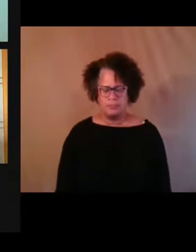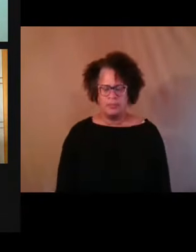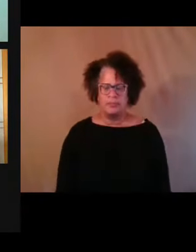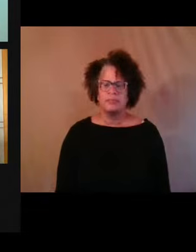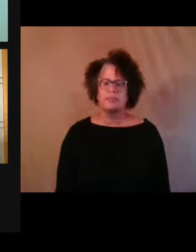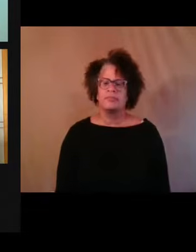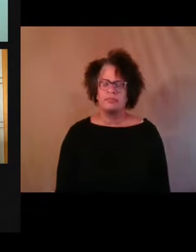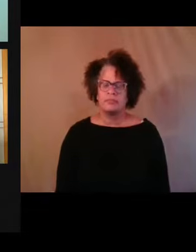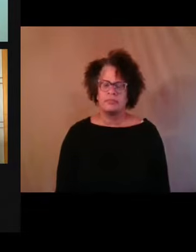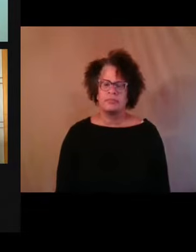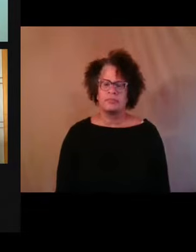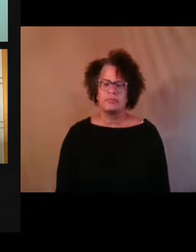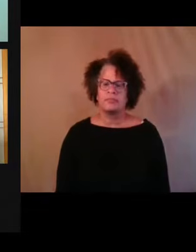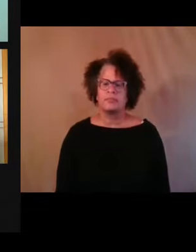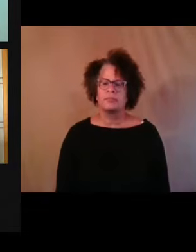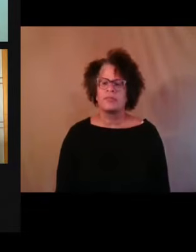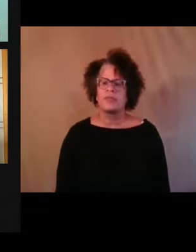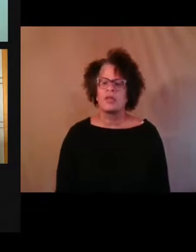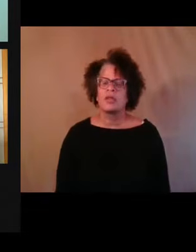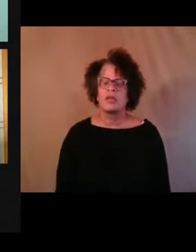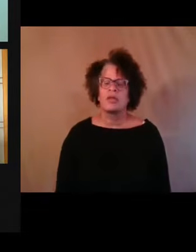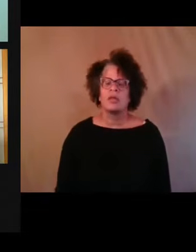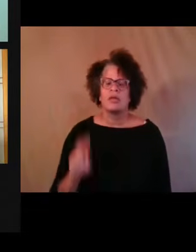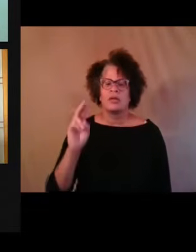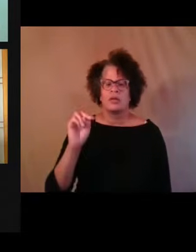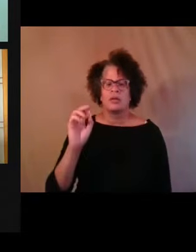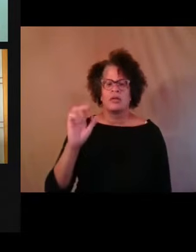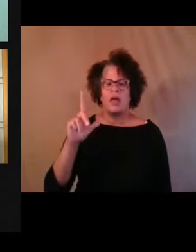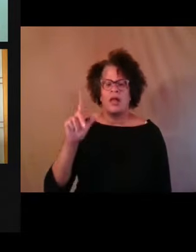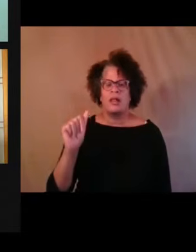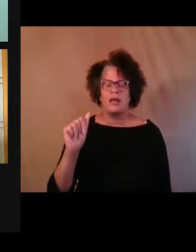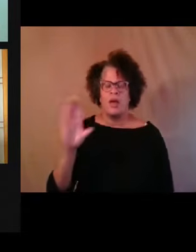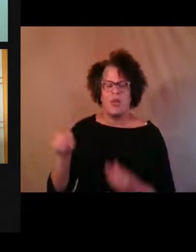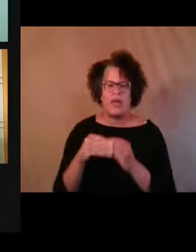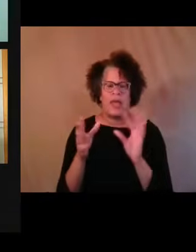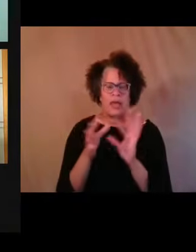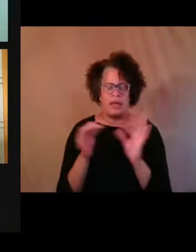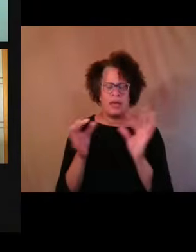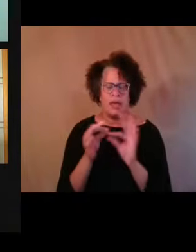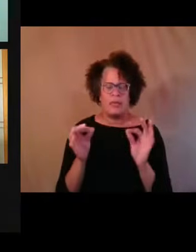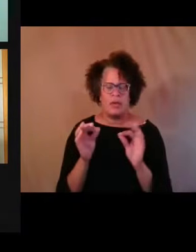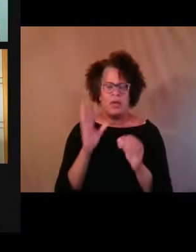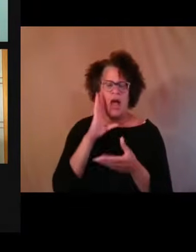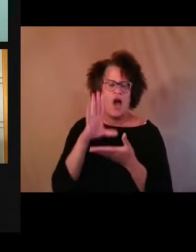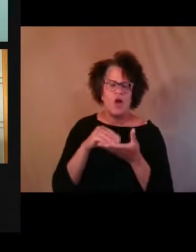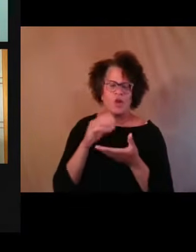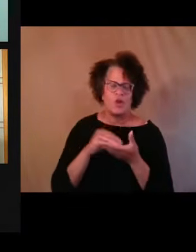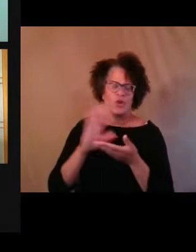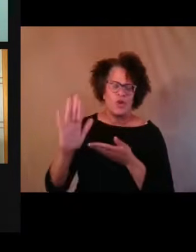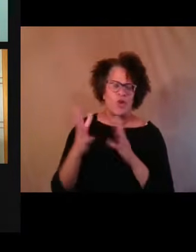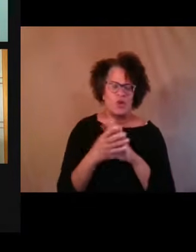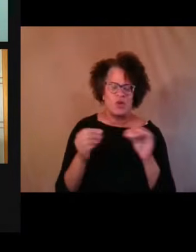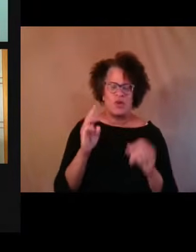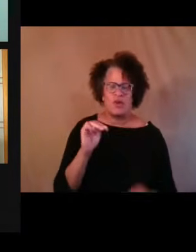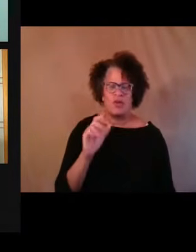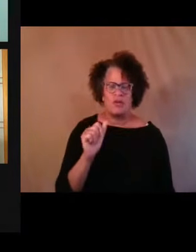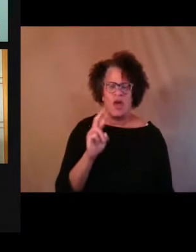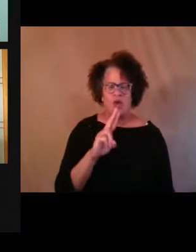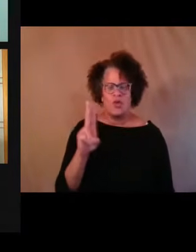To what Maru was saying, just to add as well 'cause as I was hearing, Maru just woke something inside of me